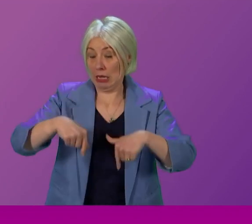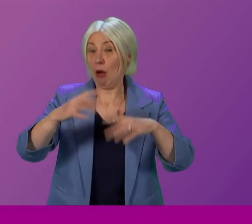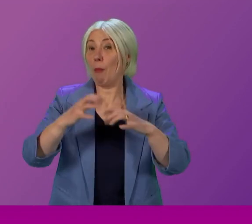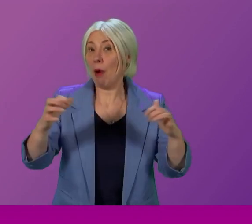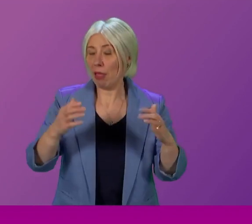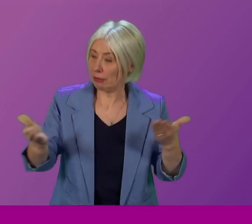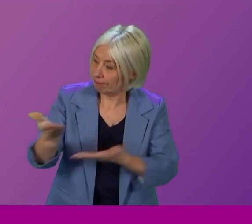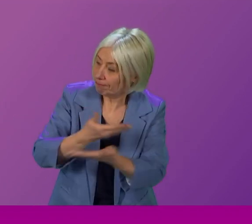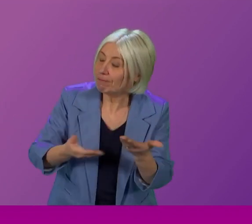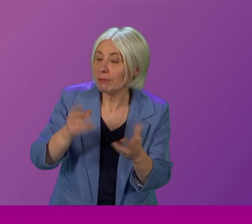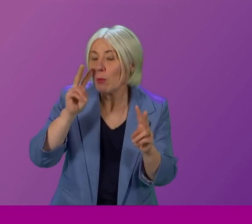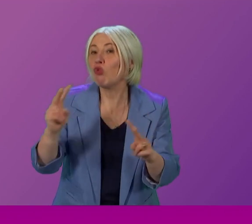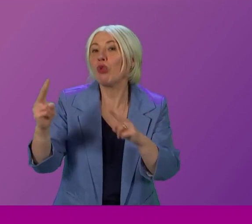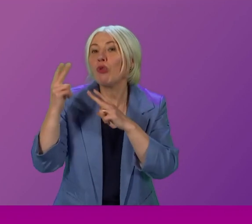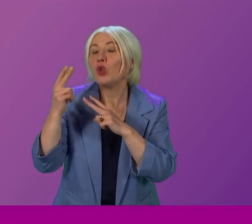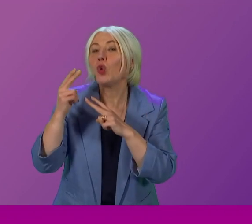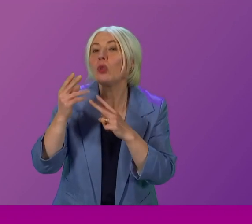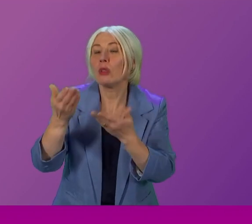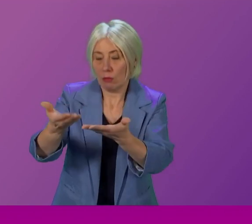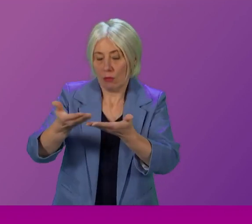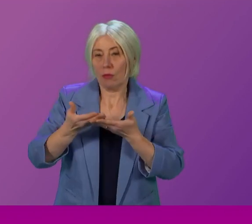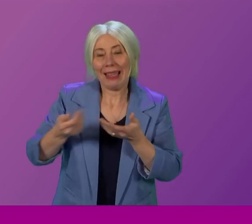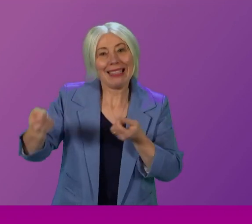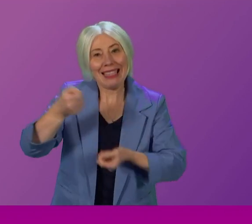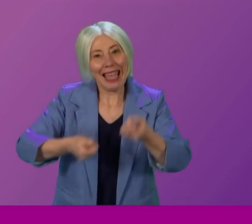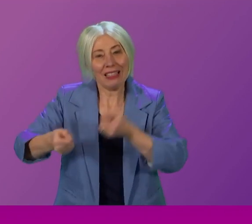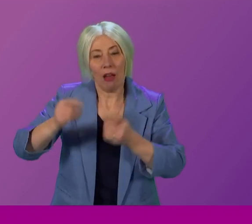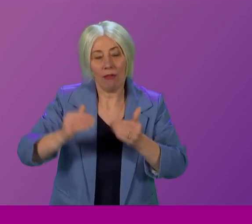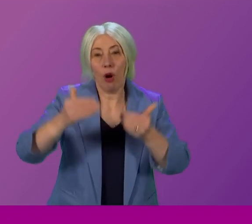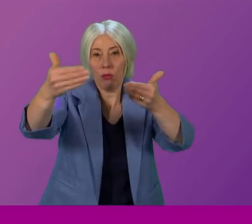we have carefully reviewed the submitted tender for that stretch and concluded,